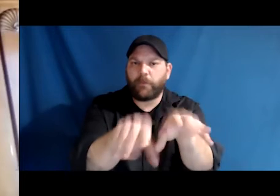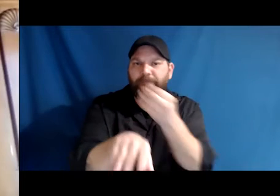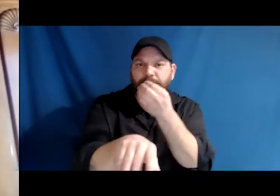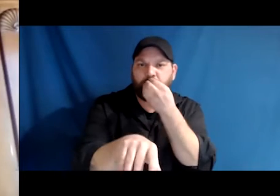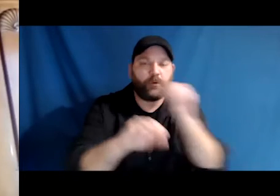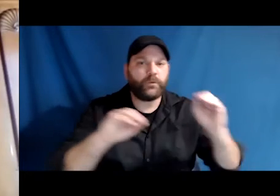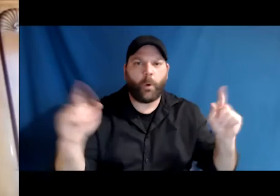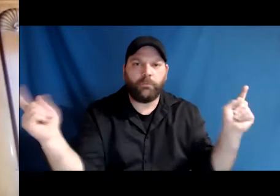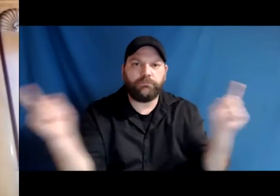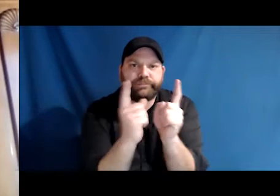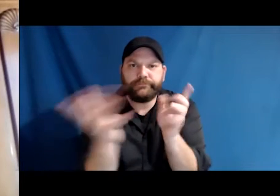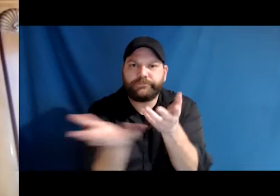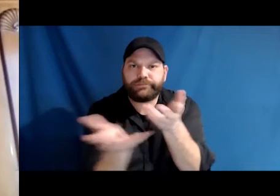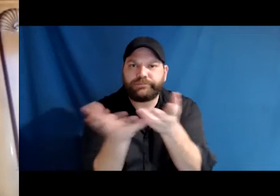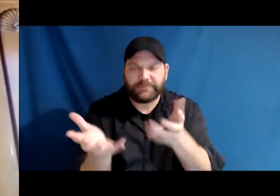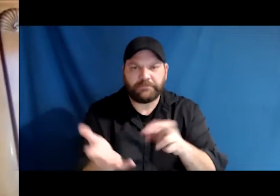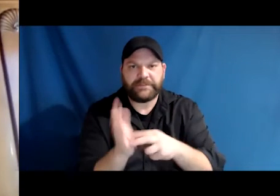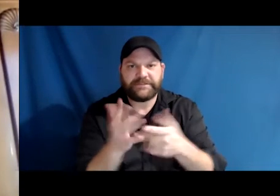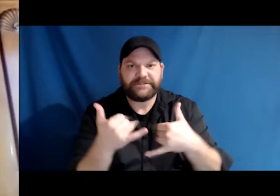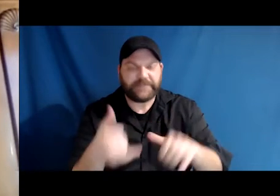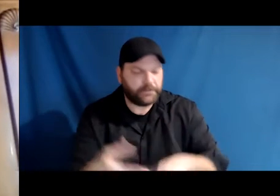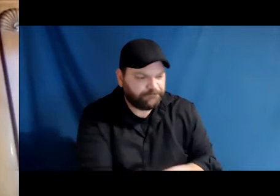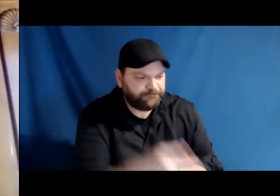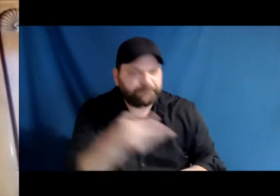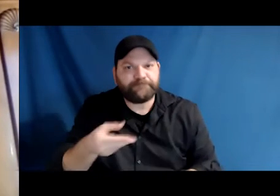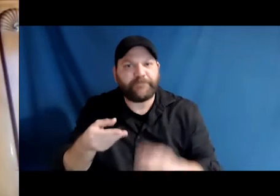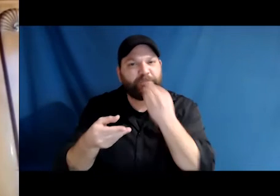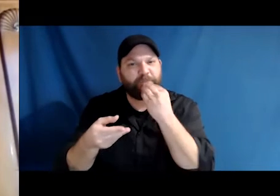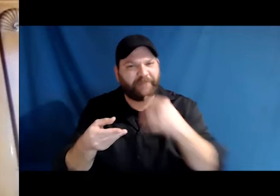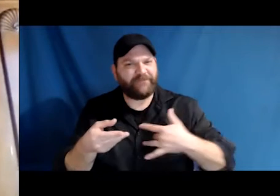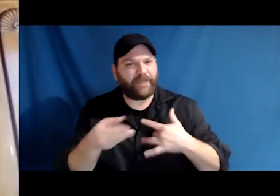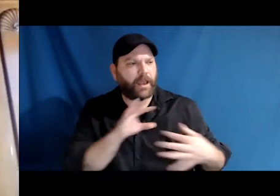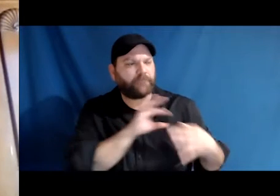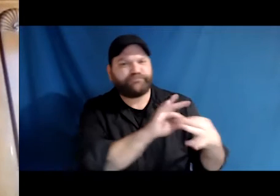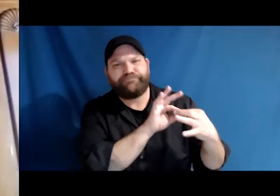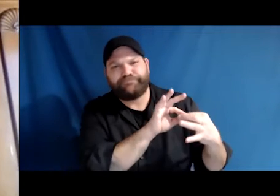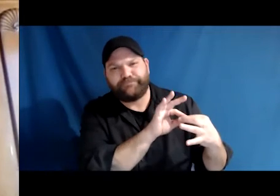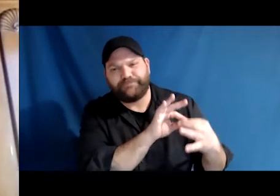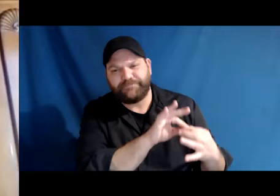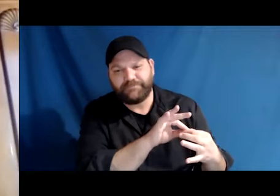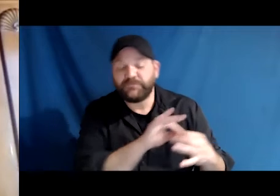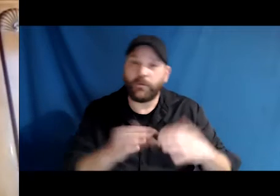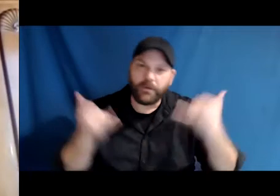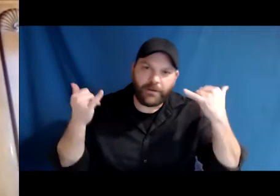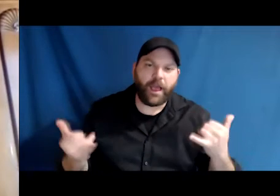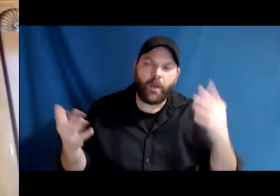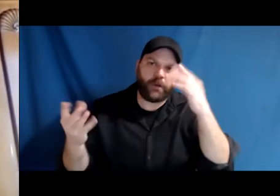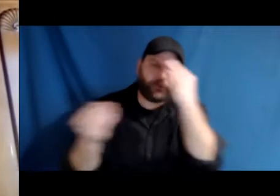Now therefore, be it resolved that the members of the Corporation extend their sincere appreciation to all Brown staff members